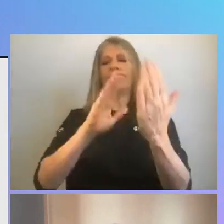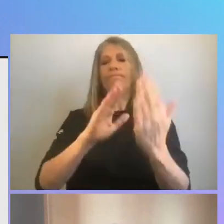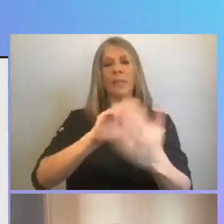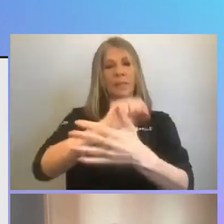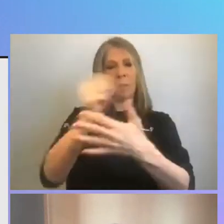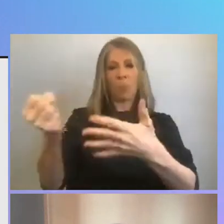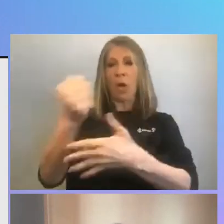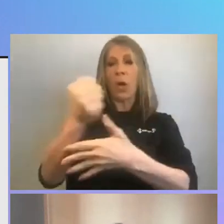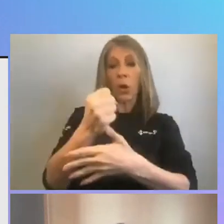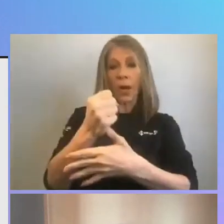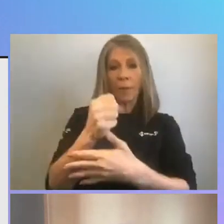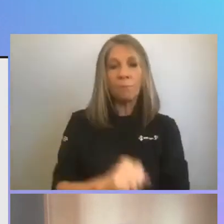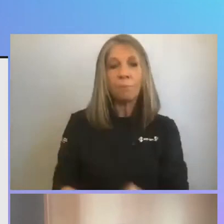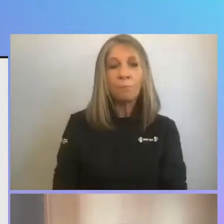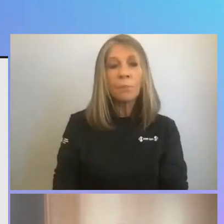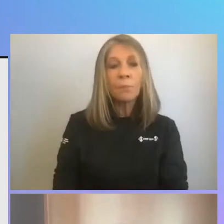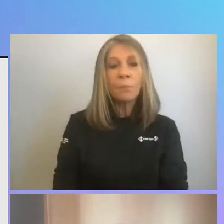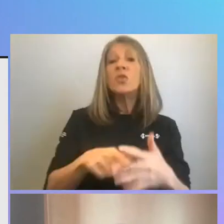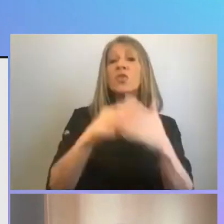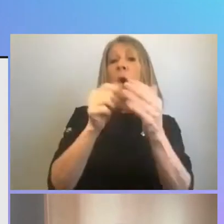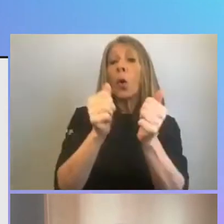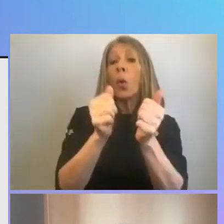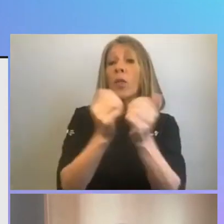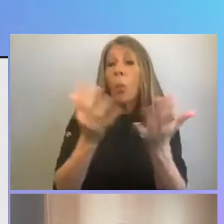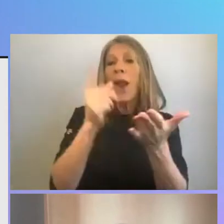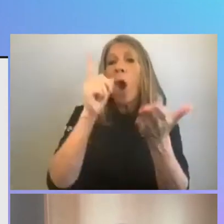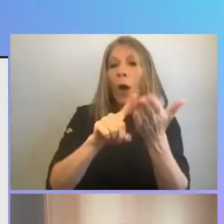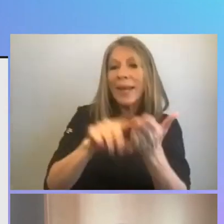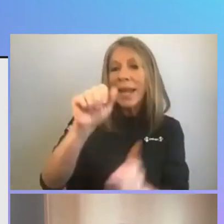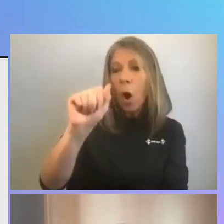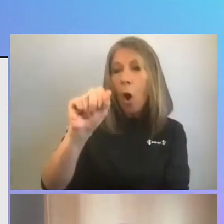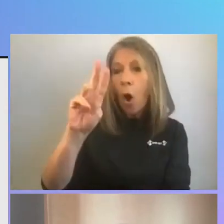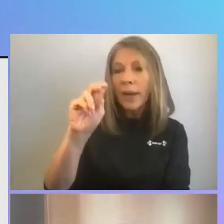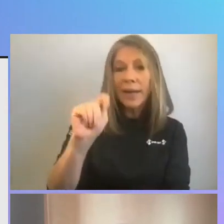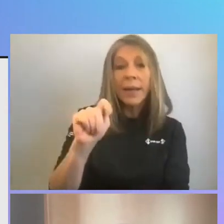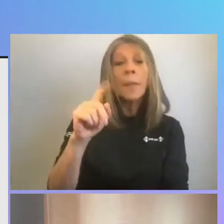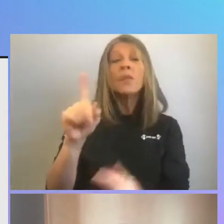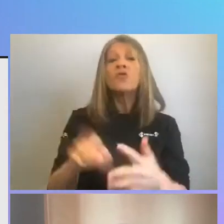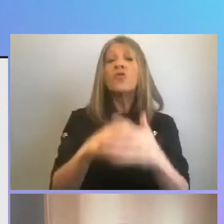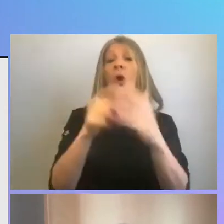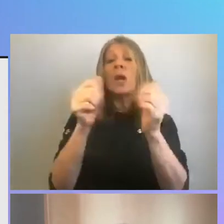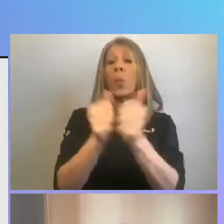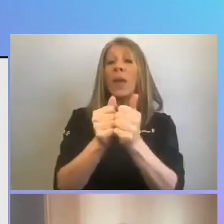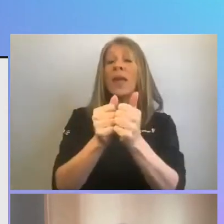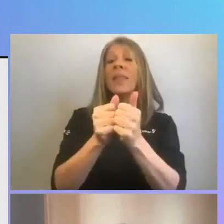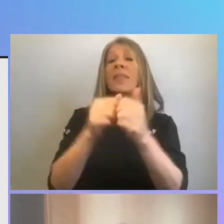process, we start with an audit. So beginning with an accessibility audit of our components as they currently